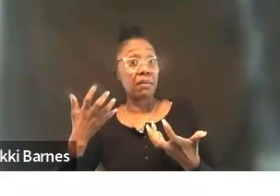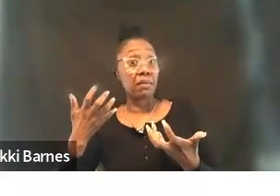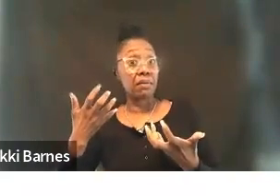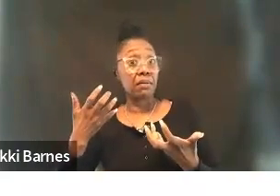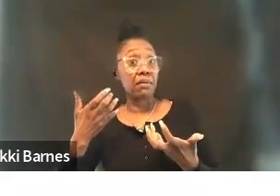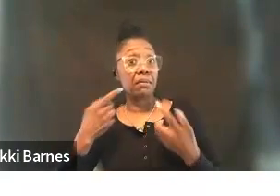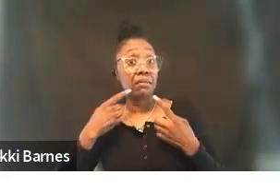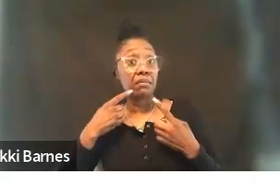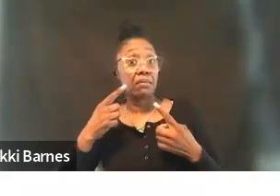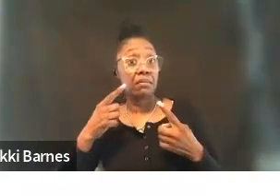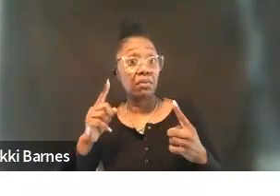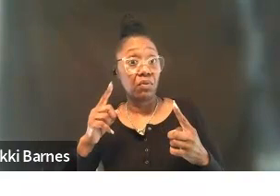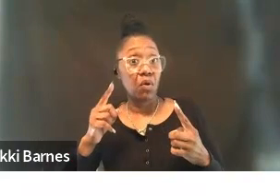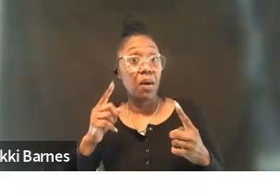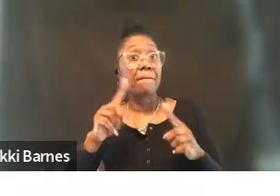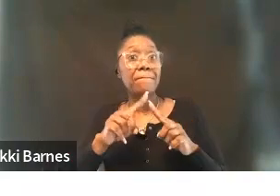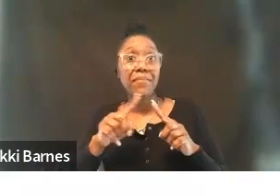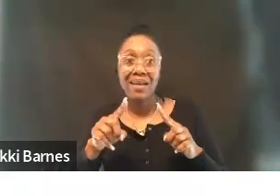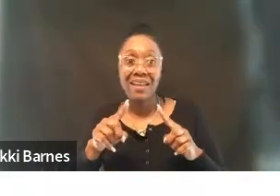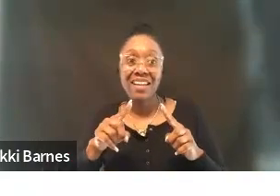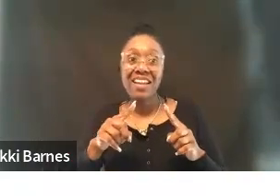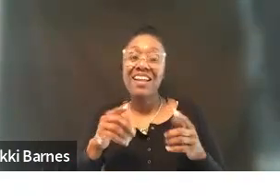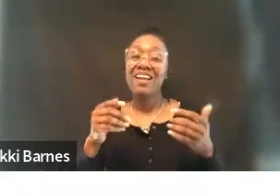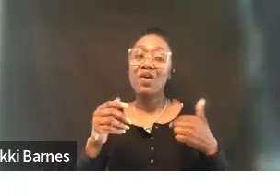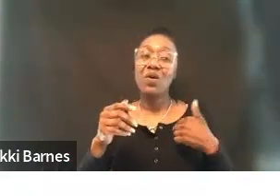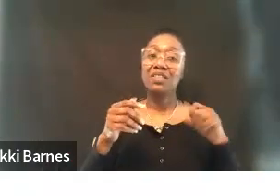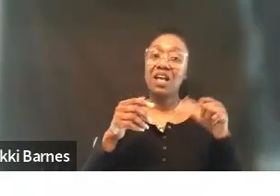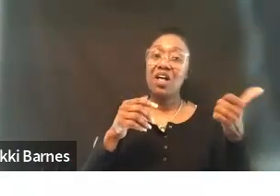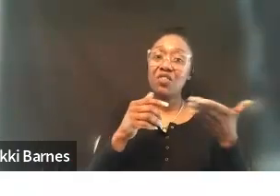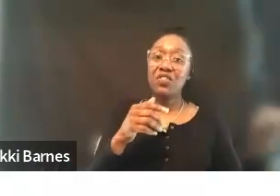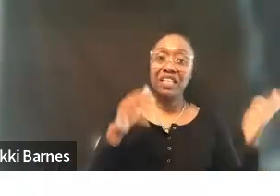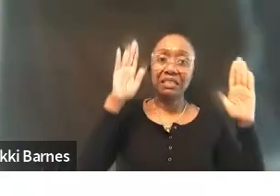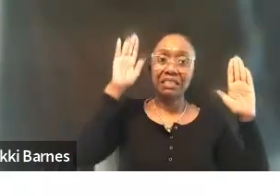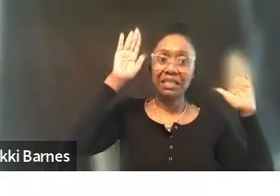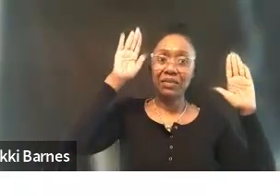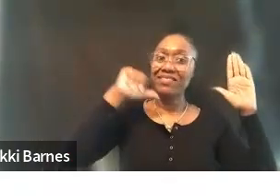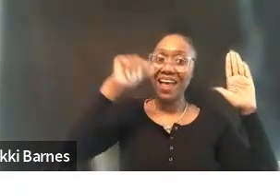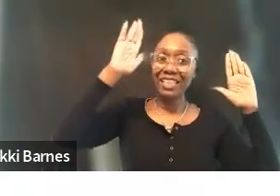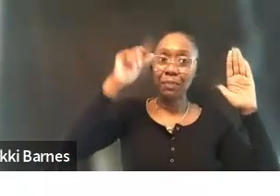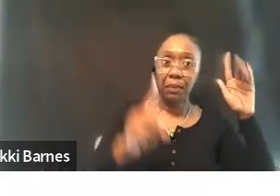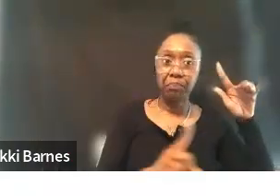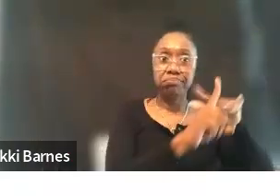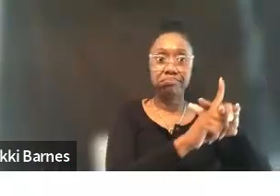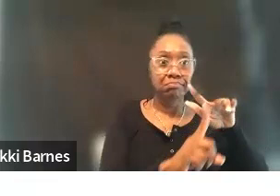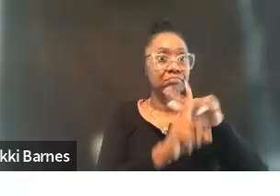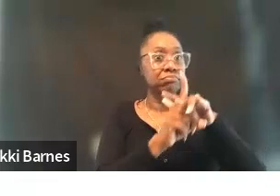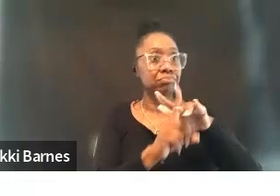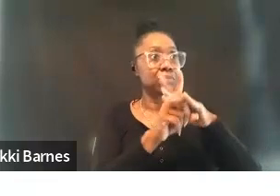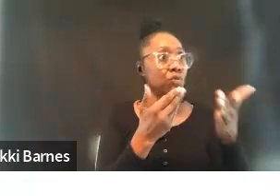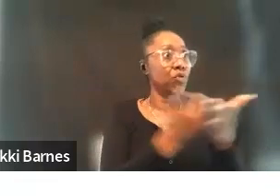Also some things that we didn't anticipate that now were new problems and new issues that we were going to need to work through.